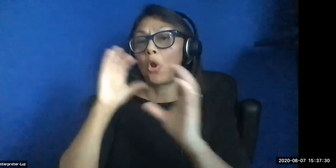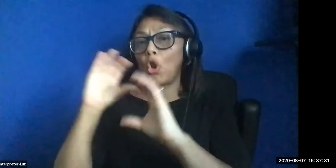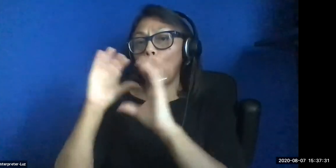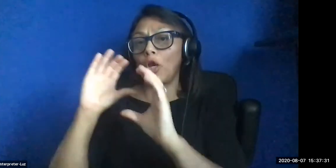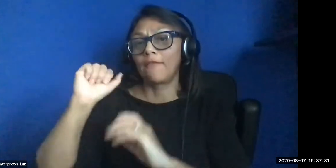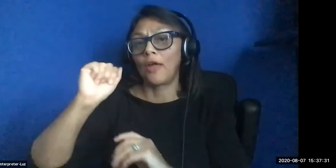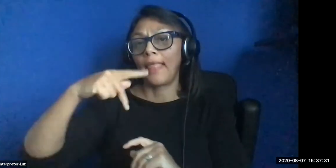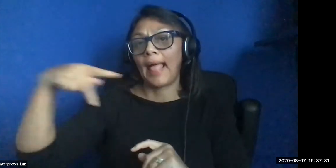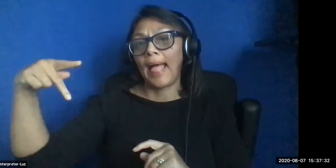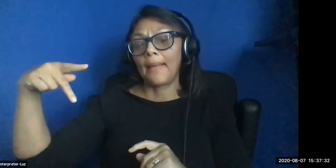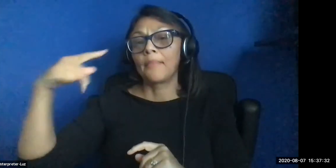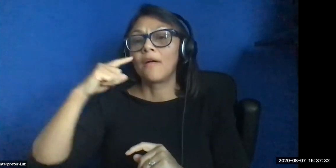Channelle Charest: For pot up now.